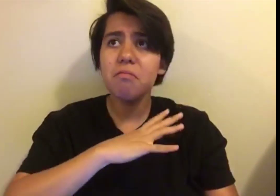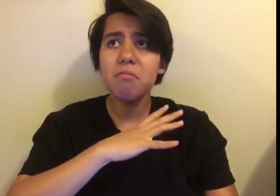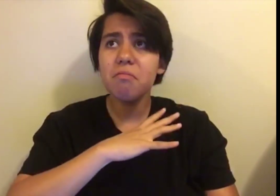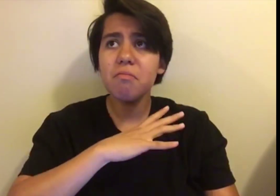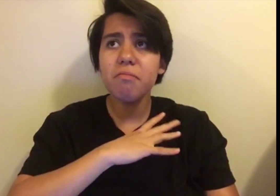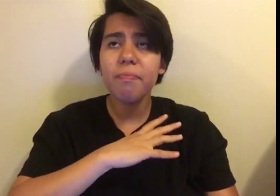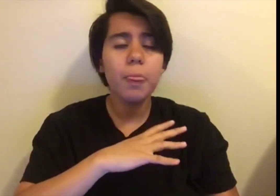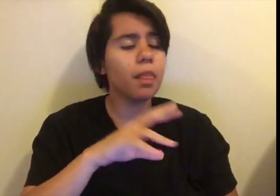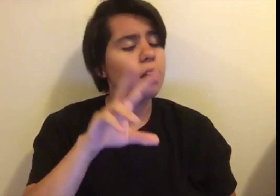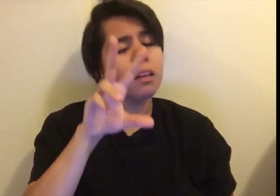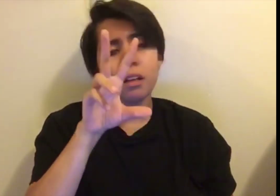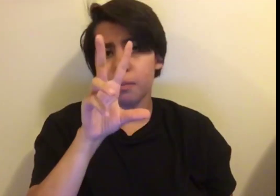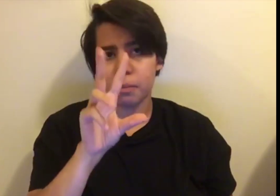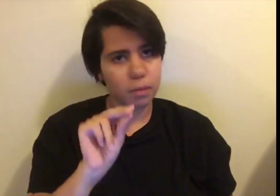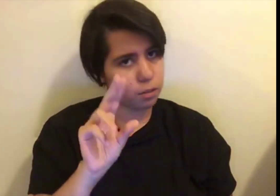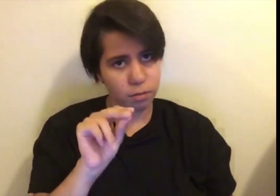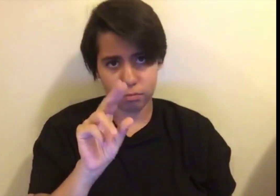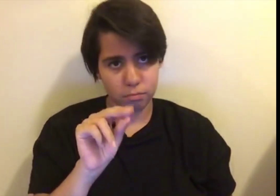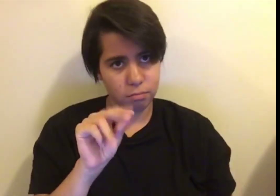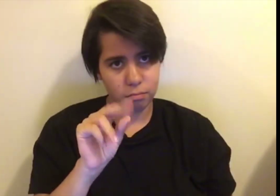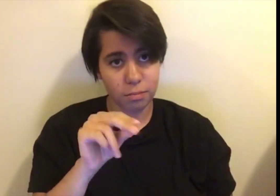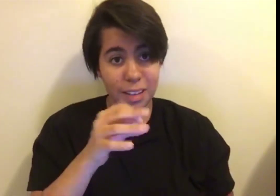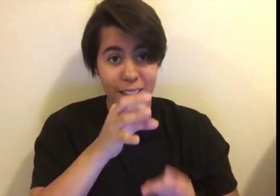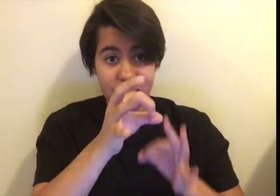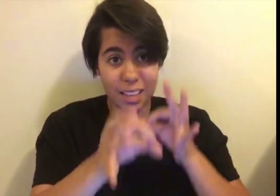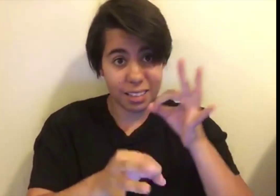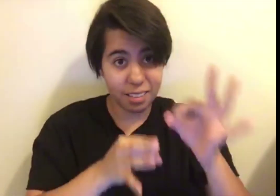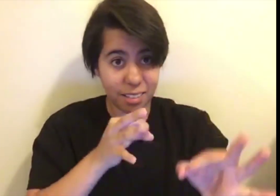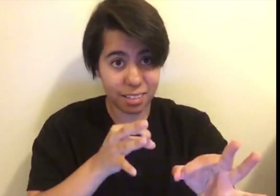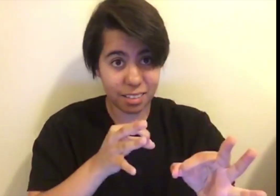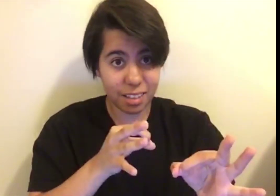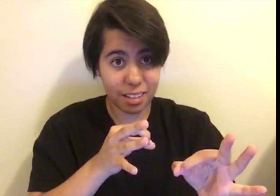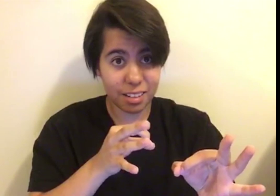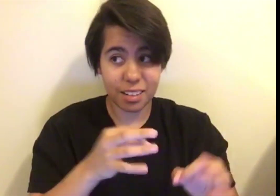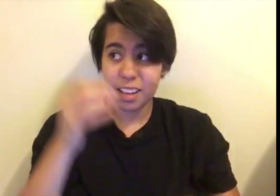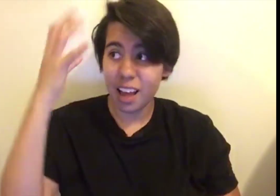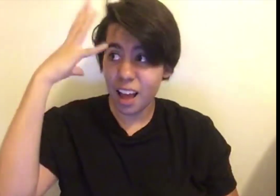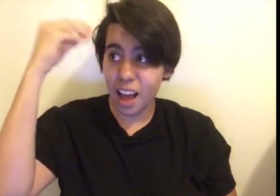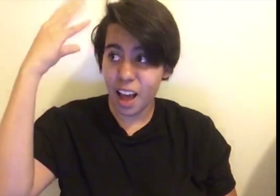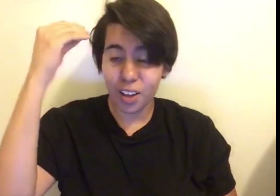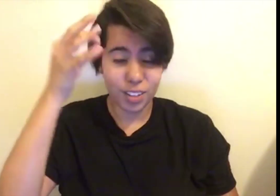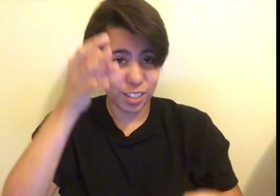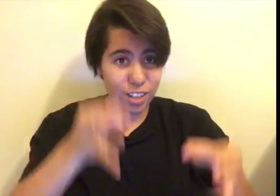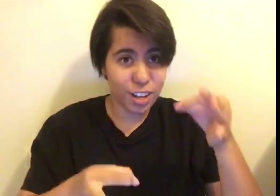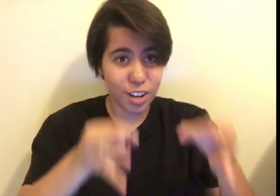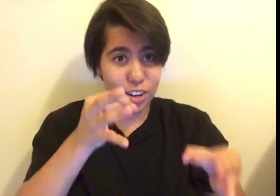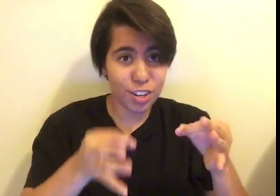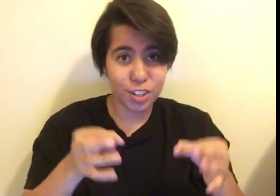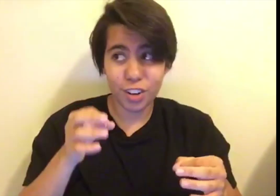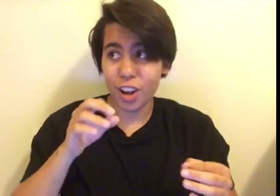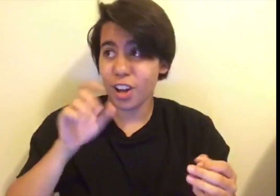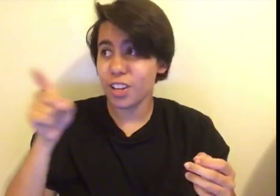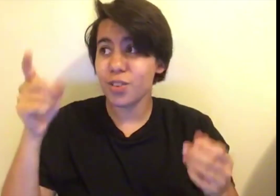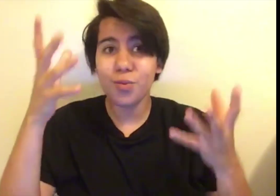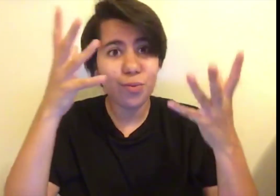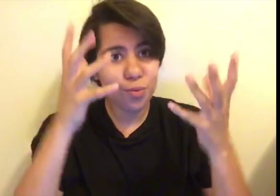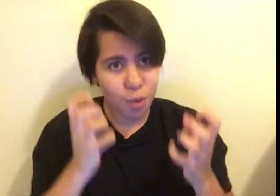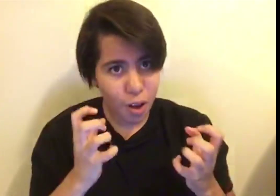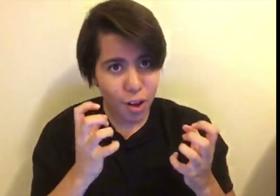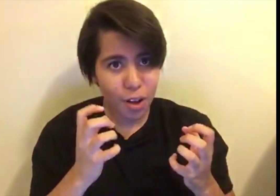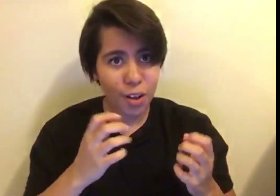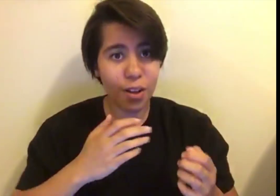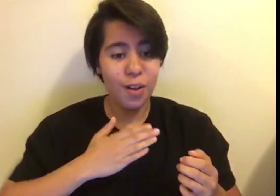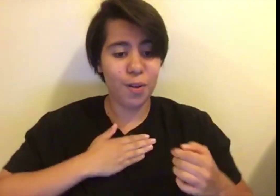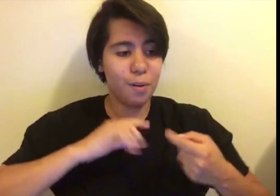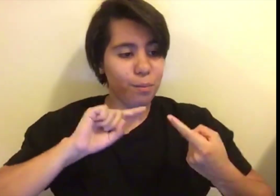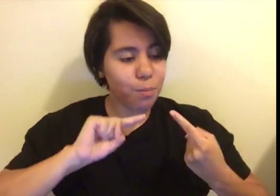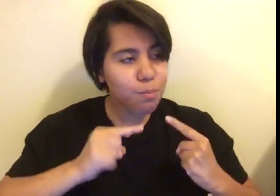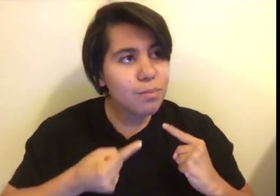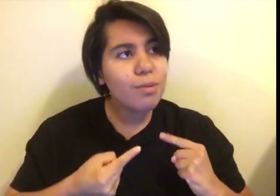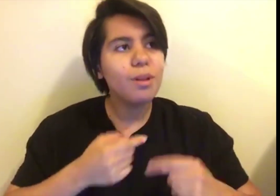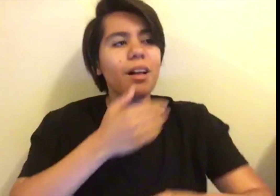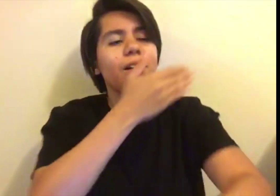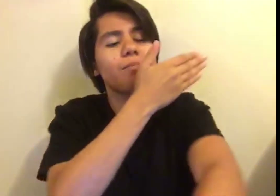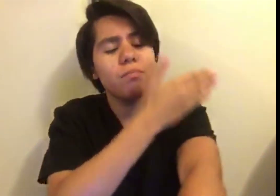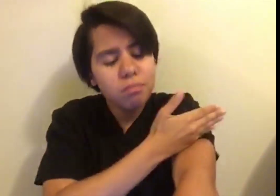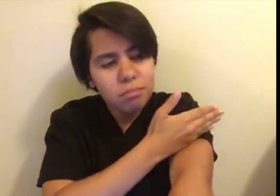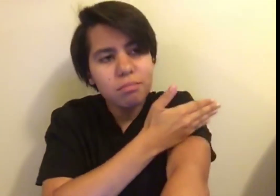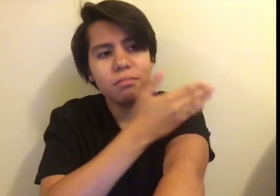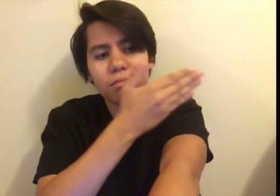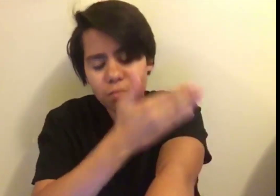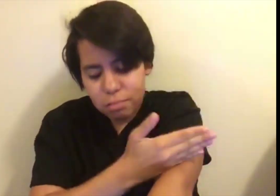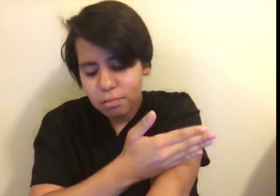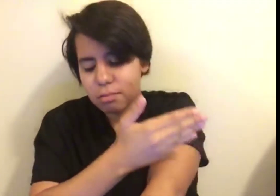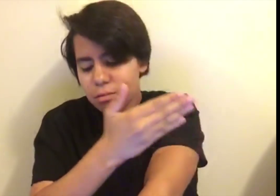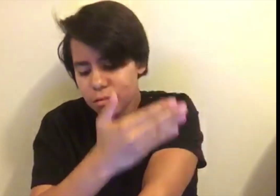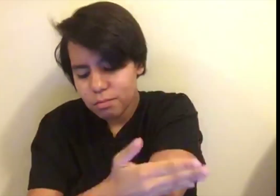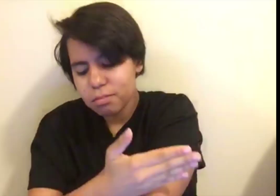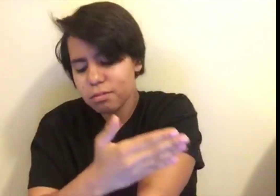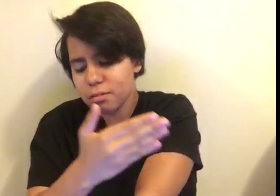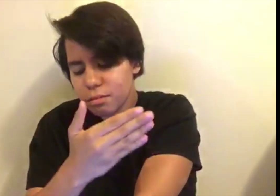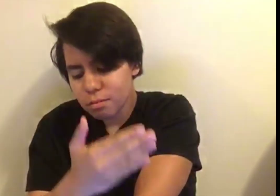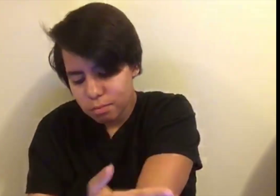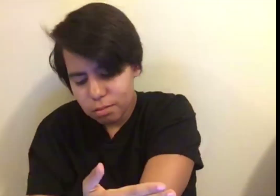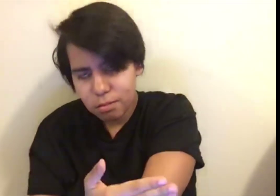Instead he took the risk of going to trial, added insult to injury